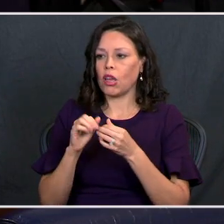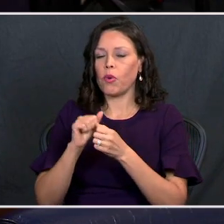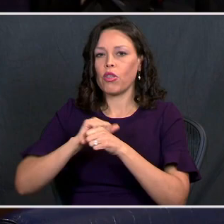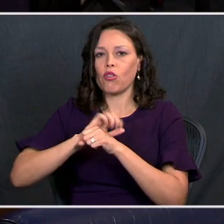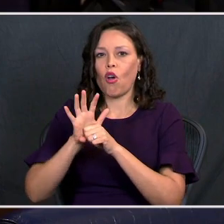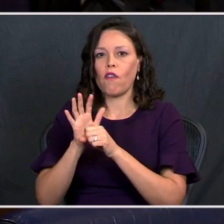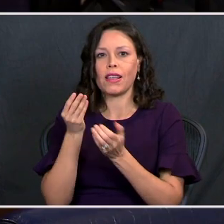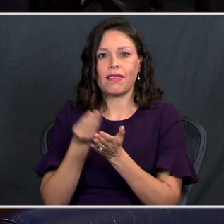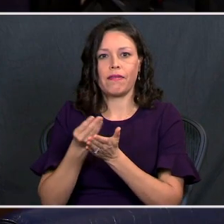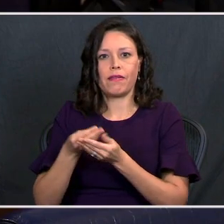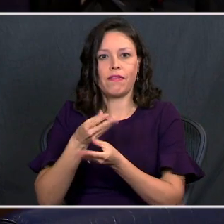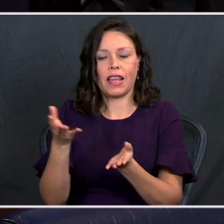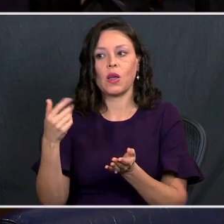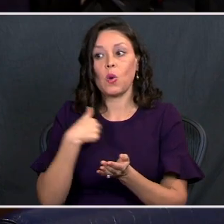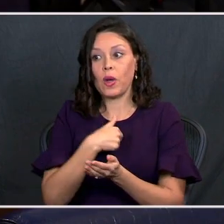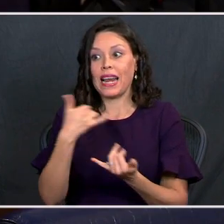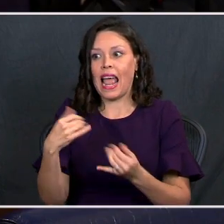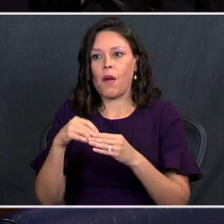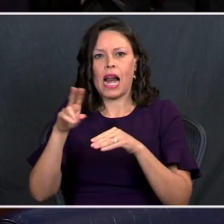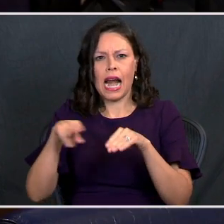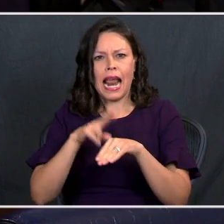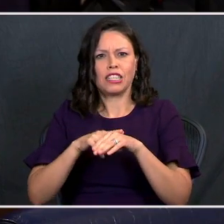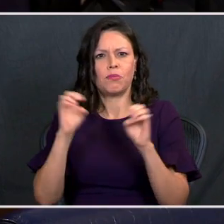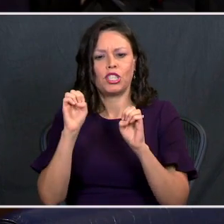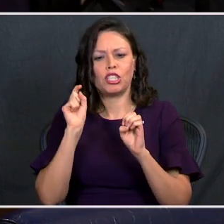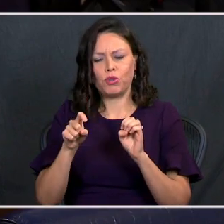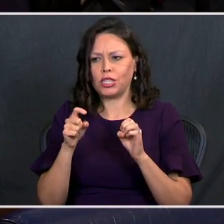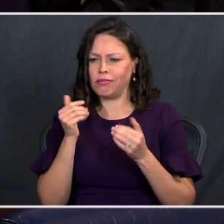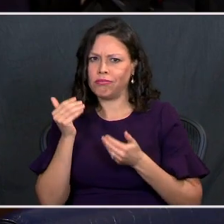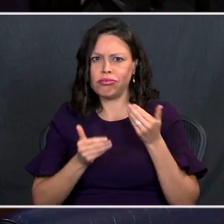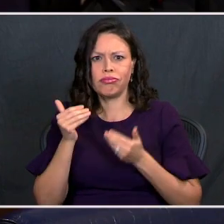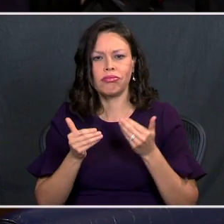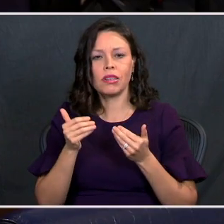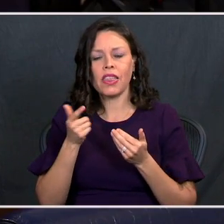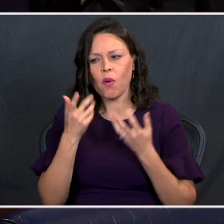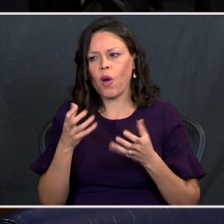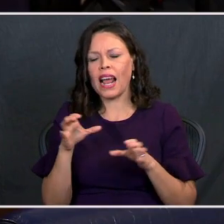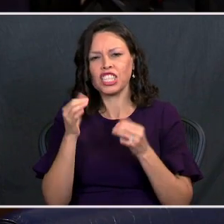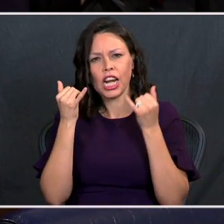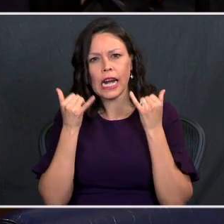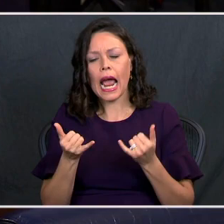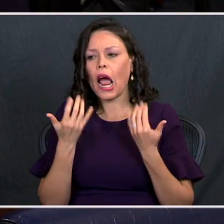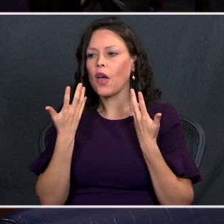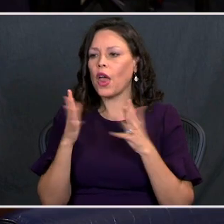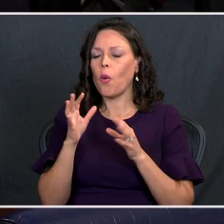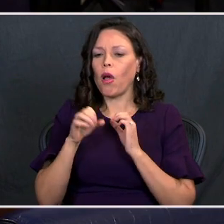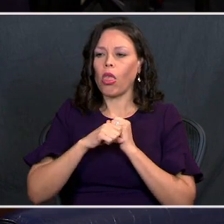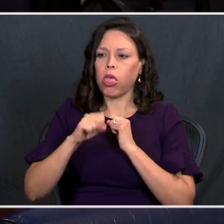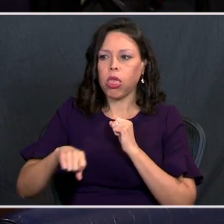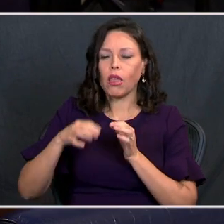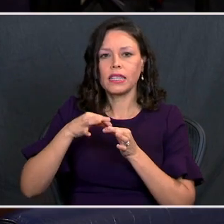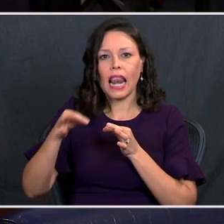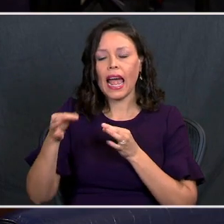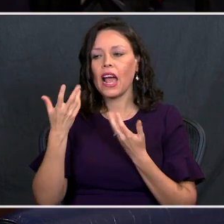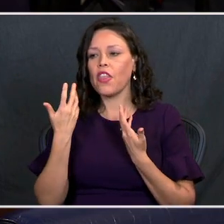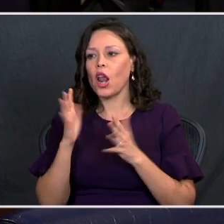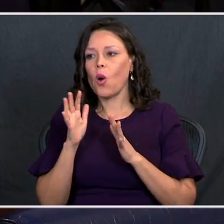"We are in a national emergency and we should act like it," and they want action now. They don't want any sort of delay, and they don't want to experience the opportunity costs